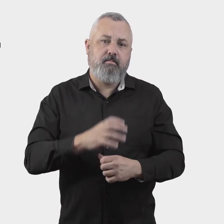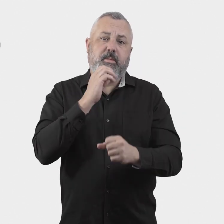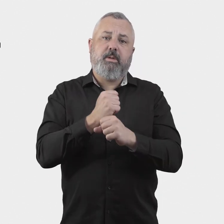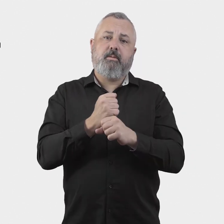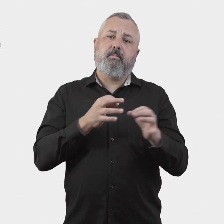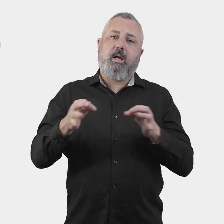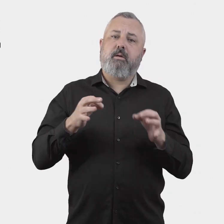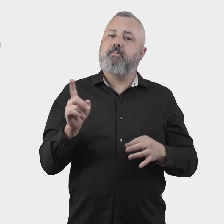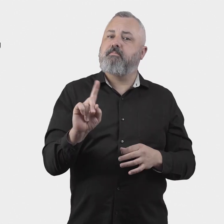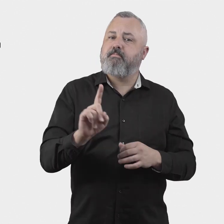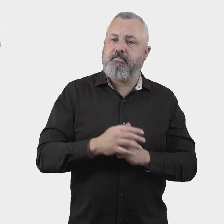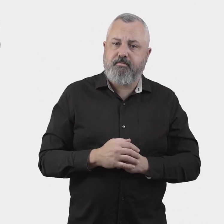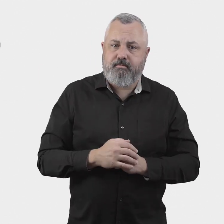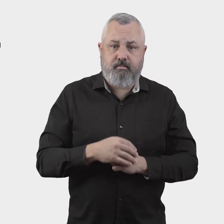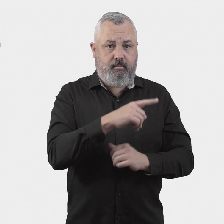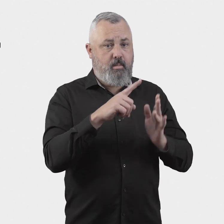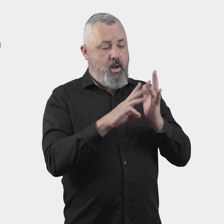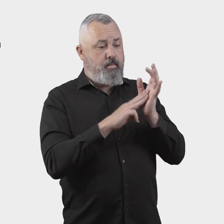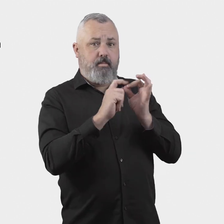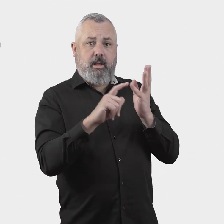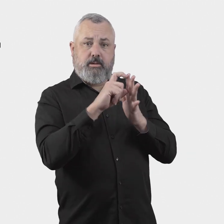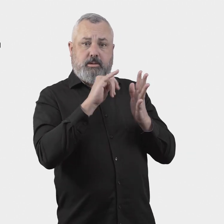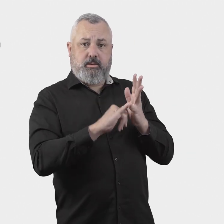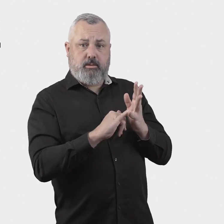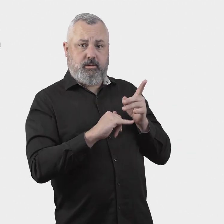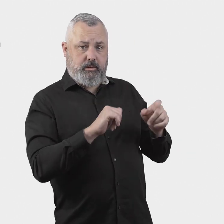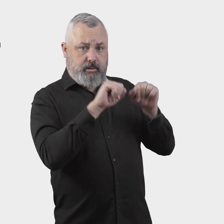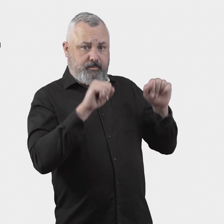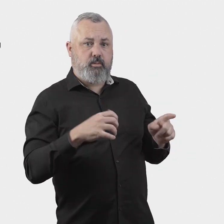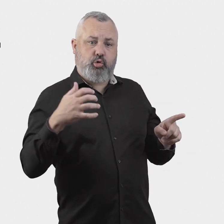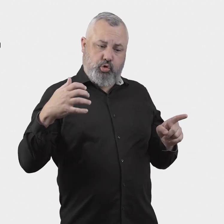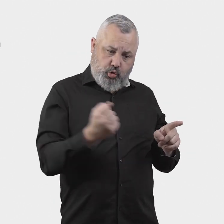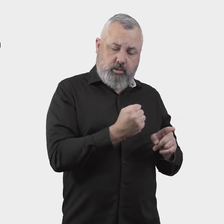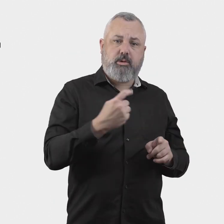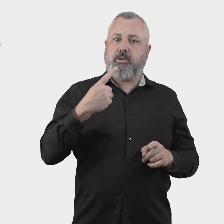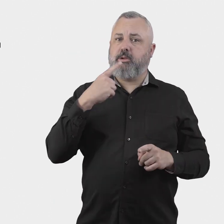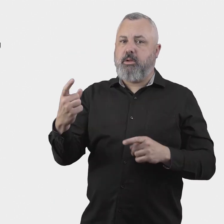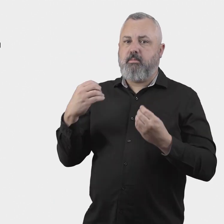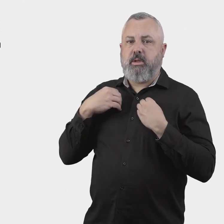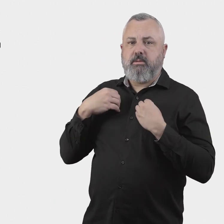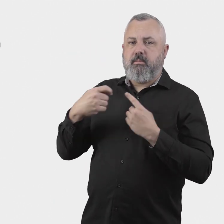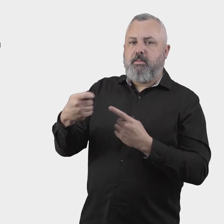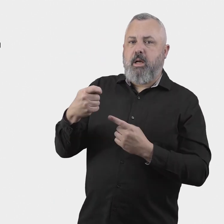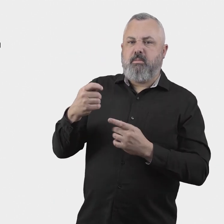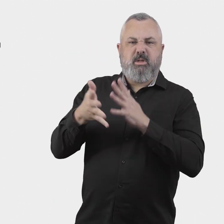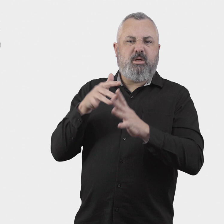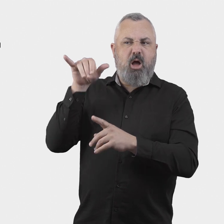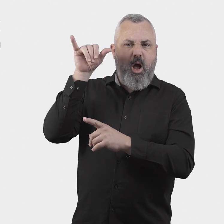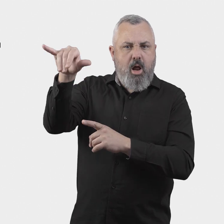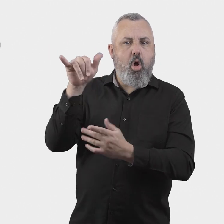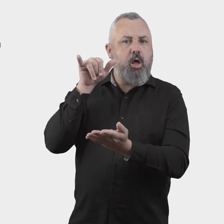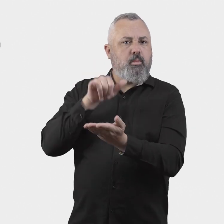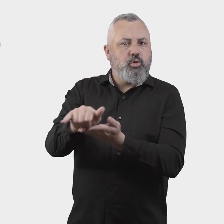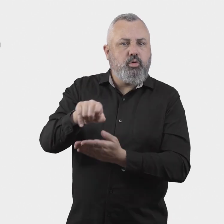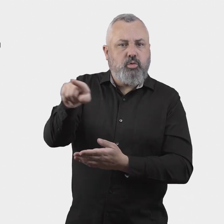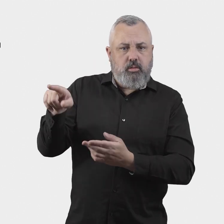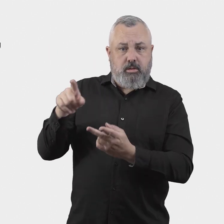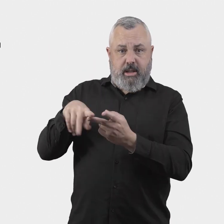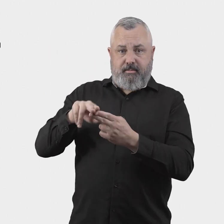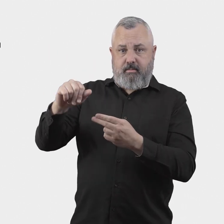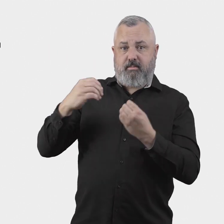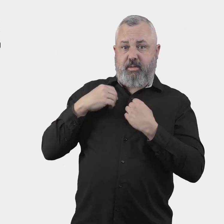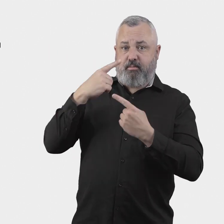The government proposes that ombuds scheme members should be given reasonable notice of particular